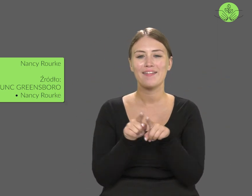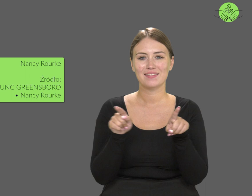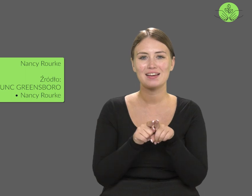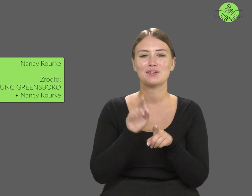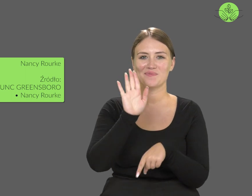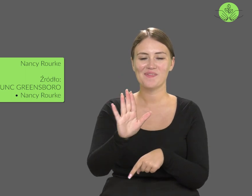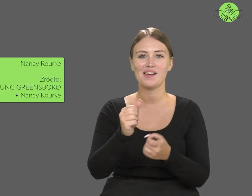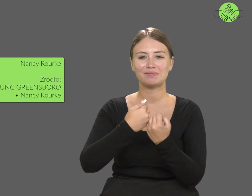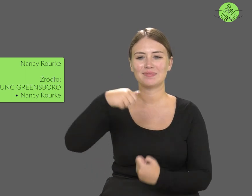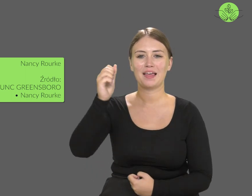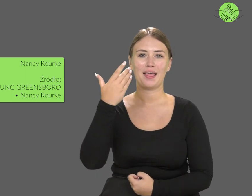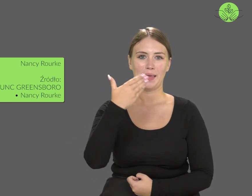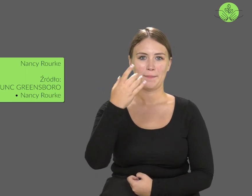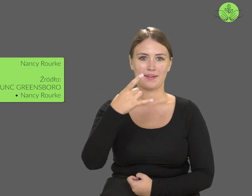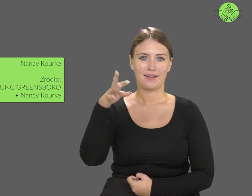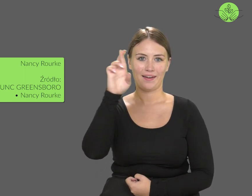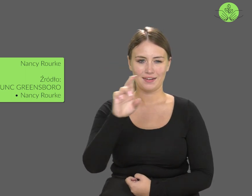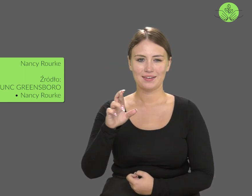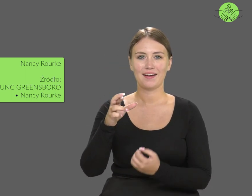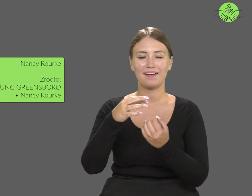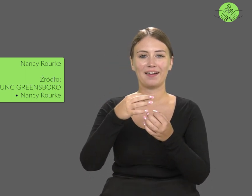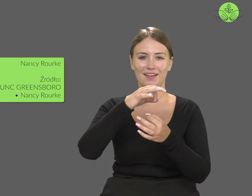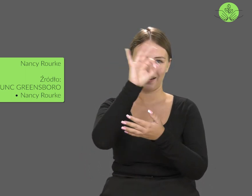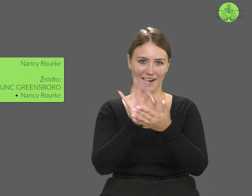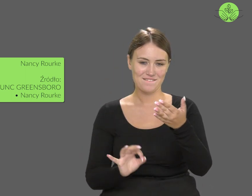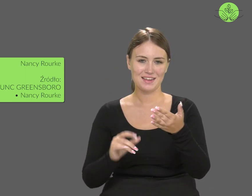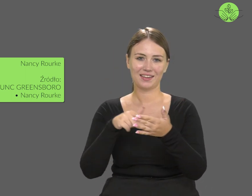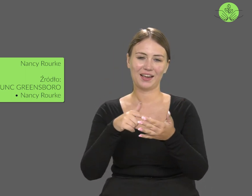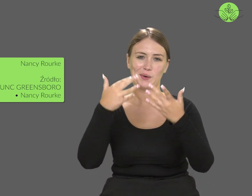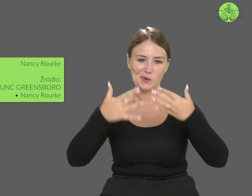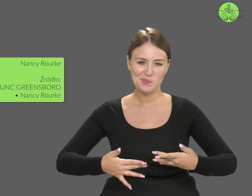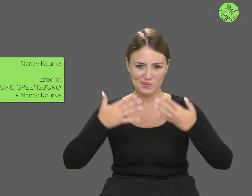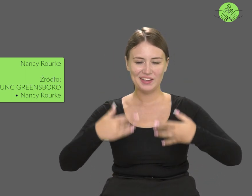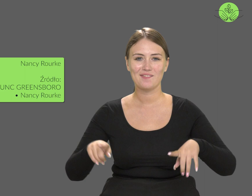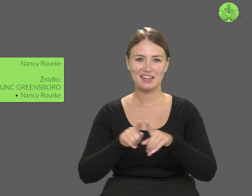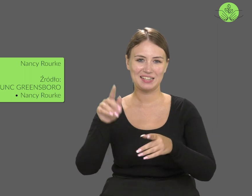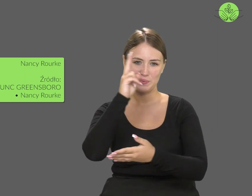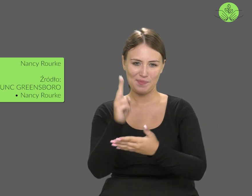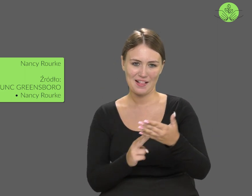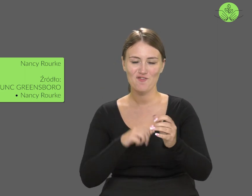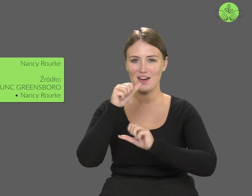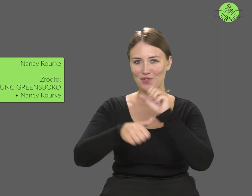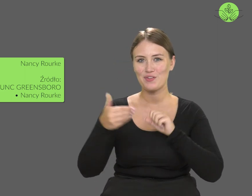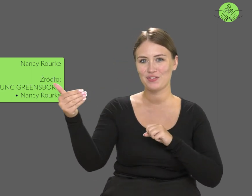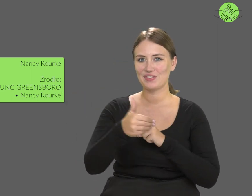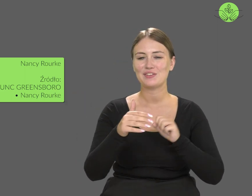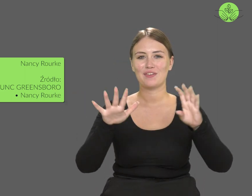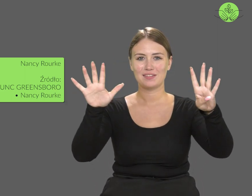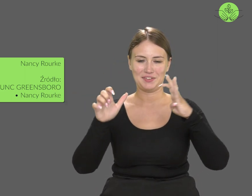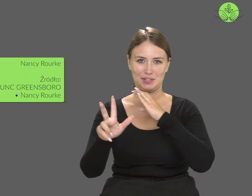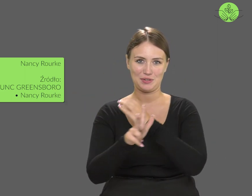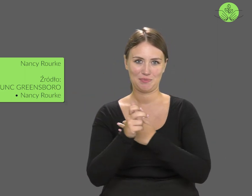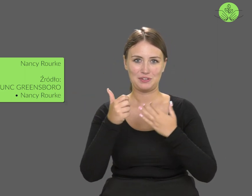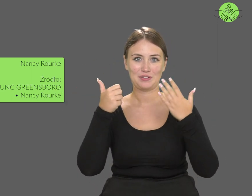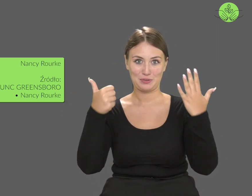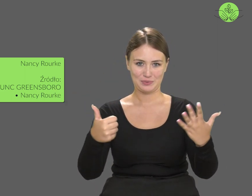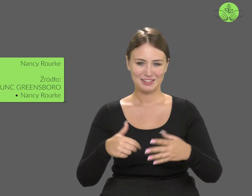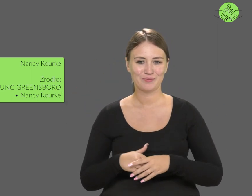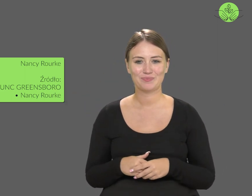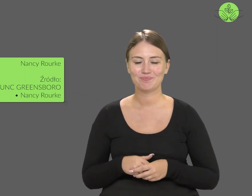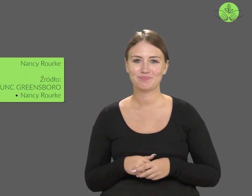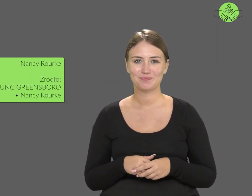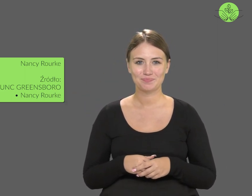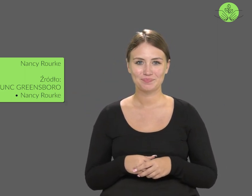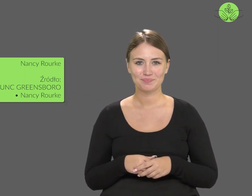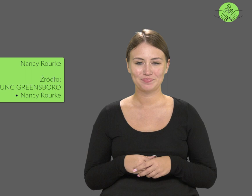and a master's degree in computer graphics and painting (1986).